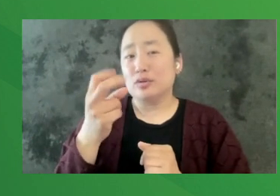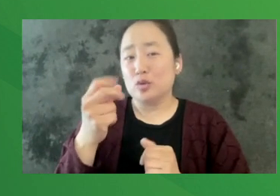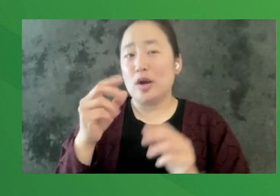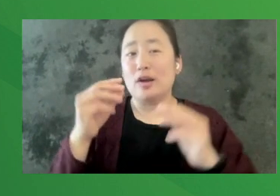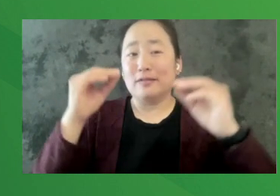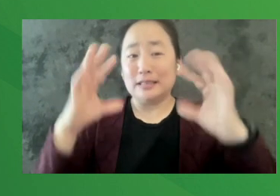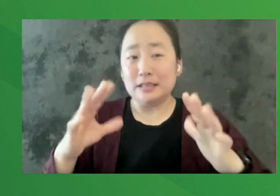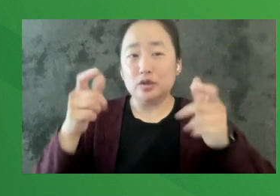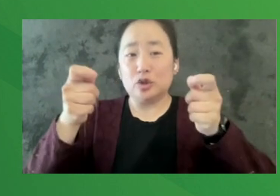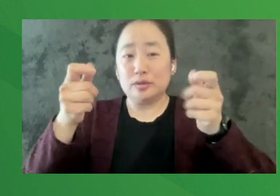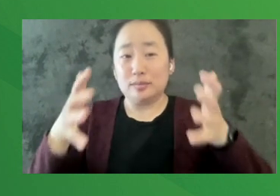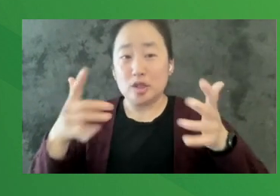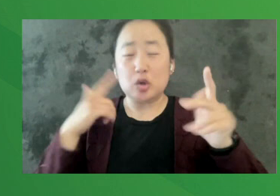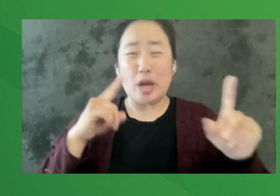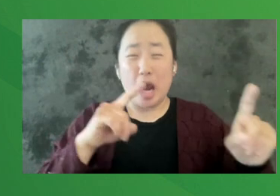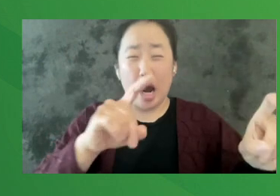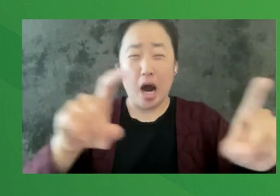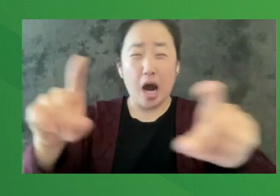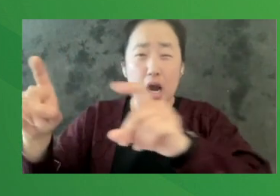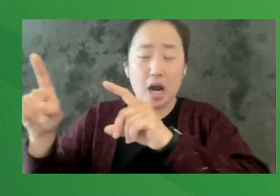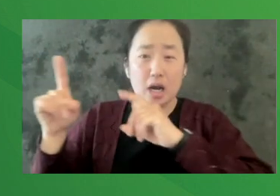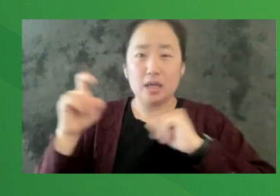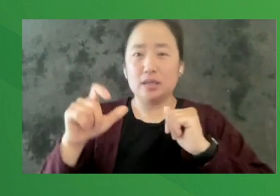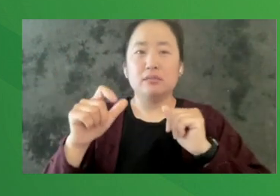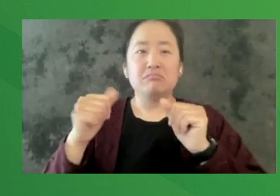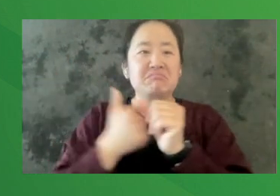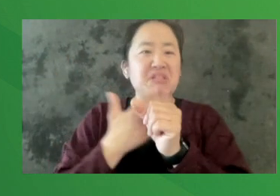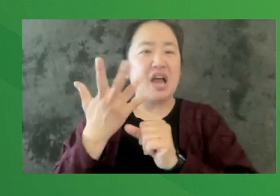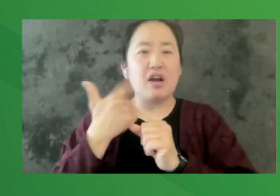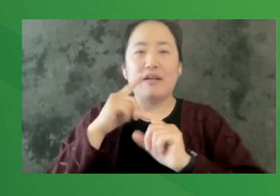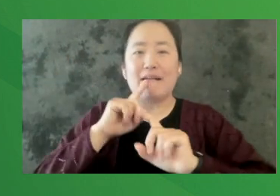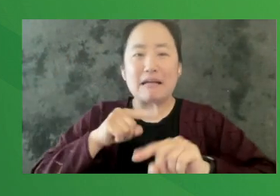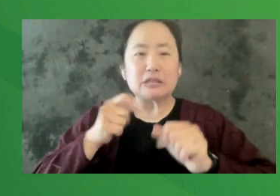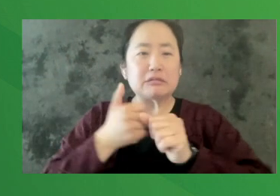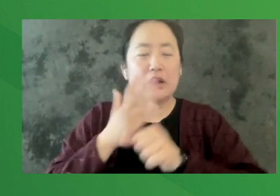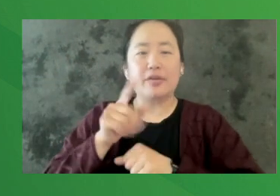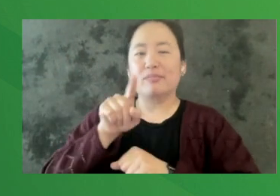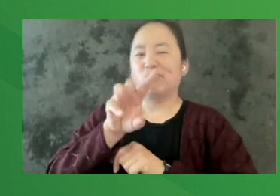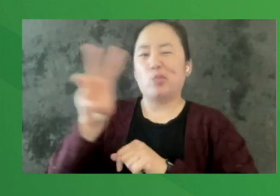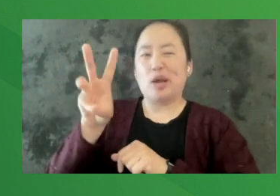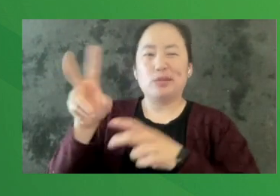And again, everything is on our website and you can download all of this. But just some of the